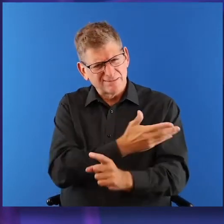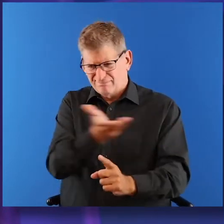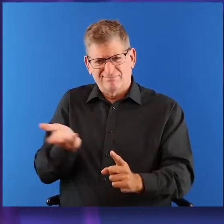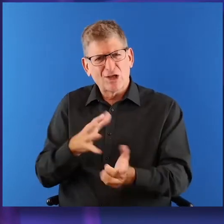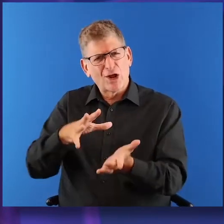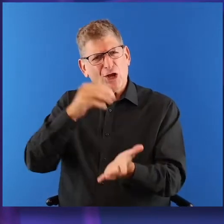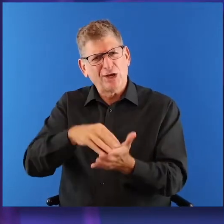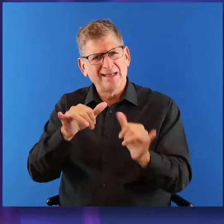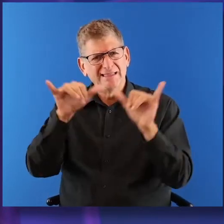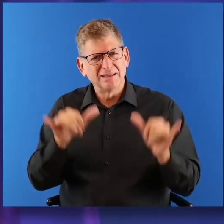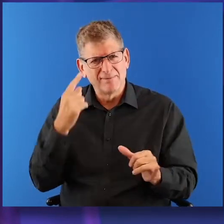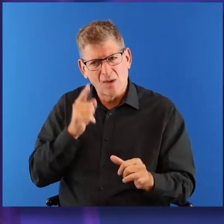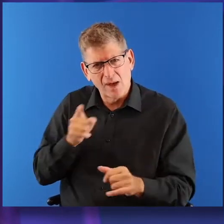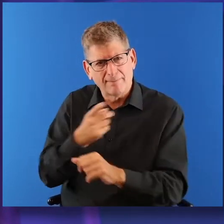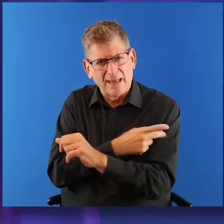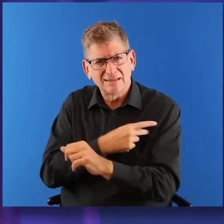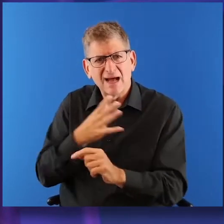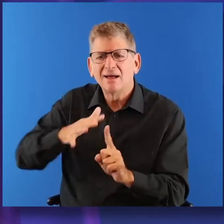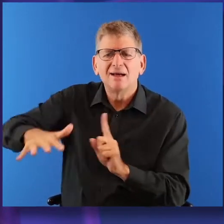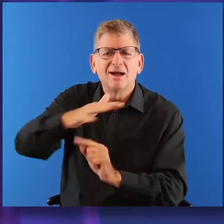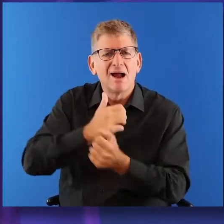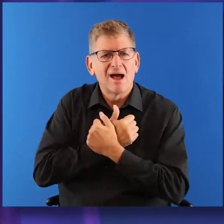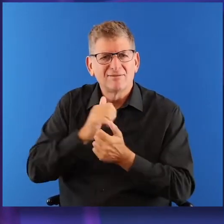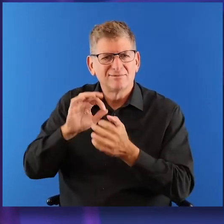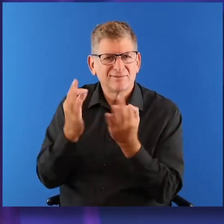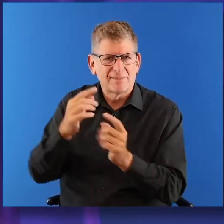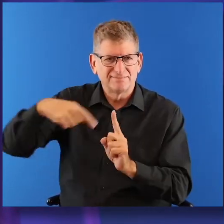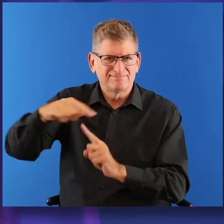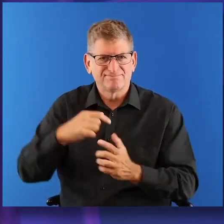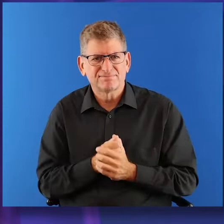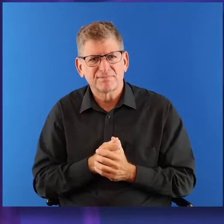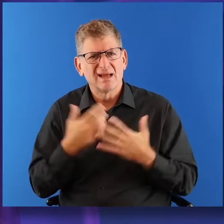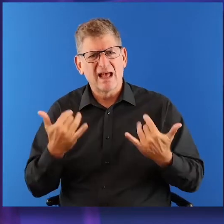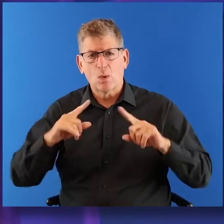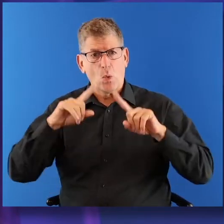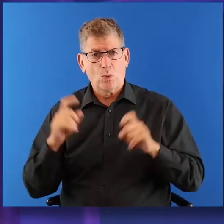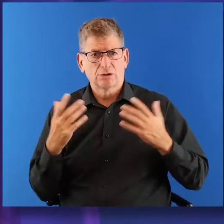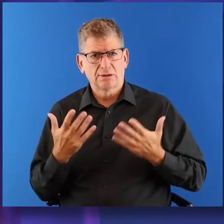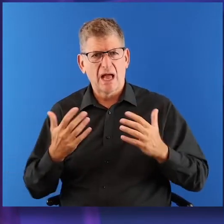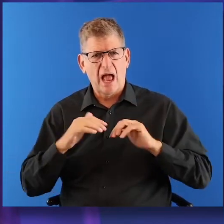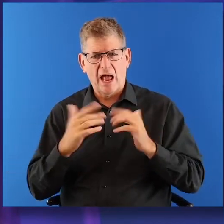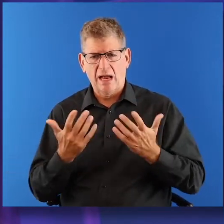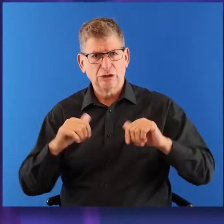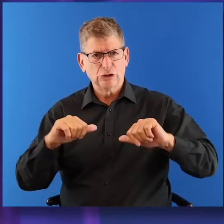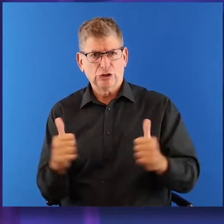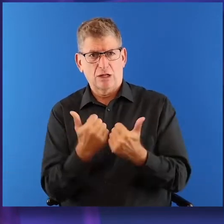what can we do with all of this data in order to make all of this great positive potential a